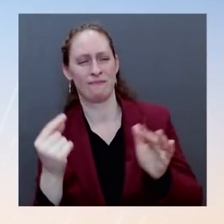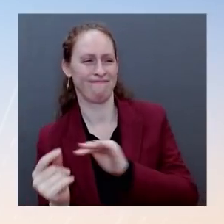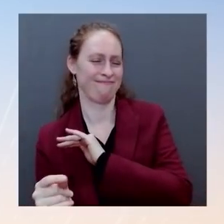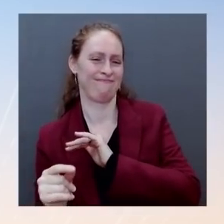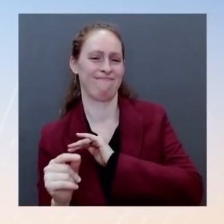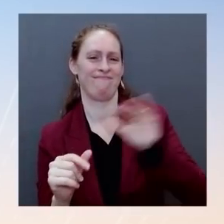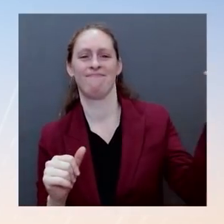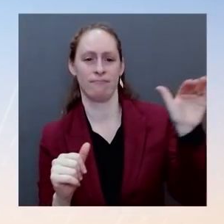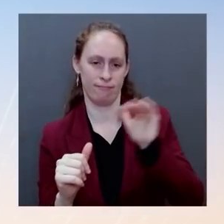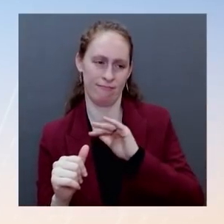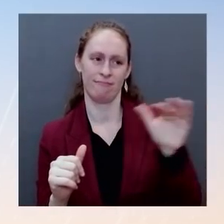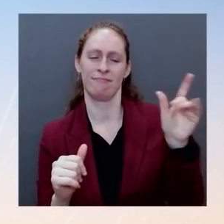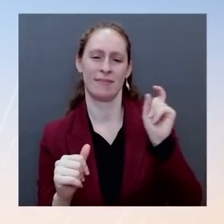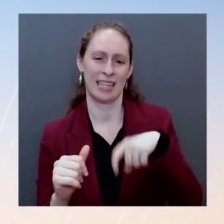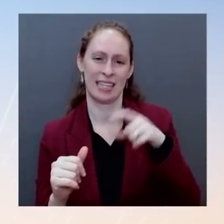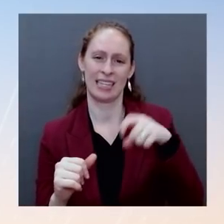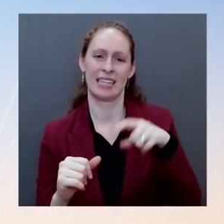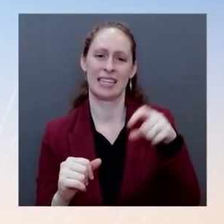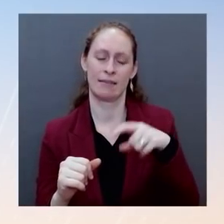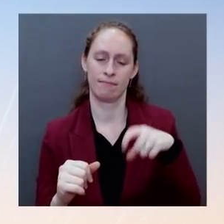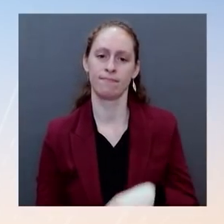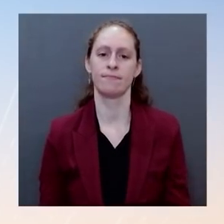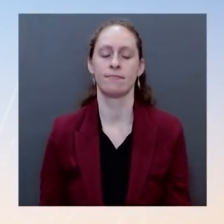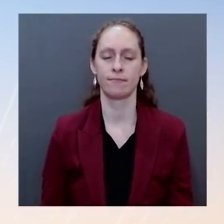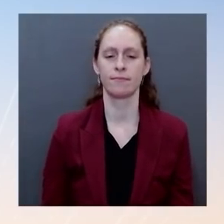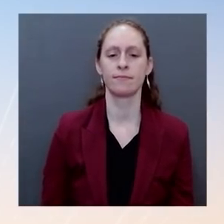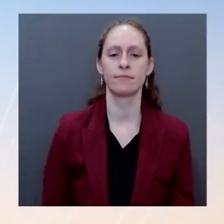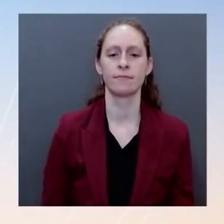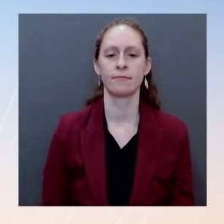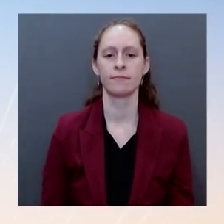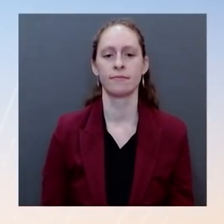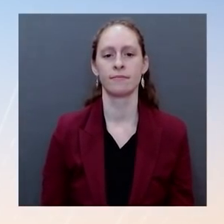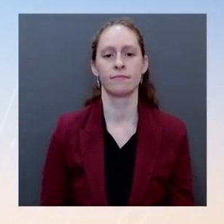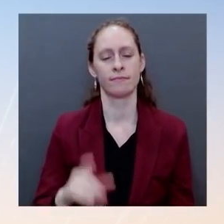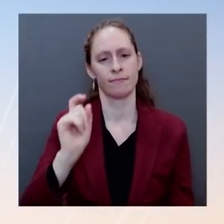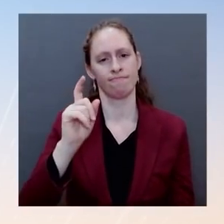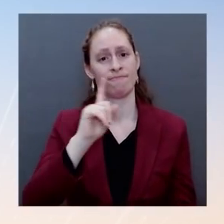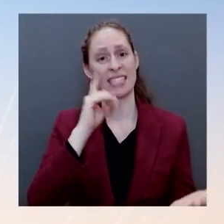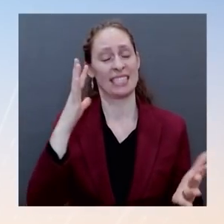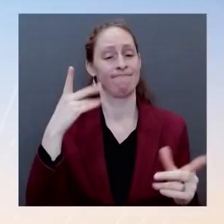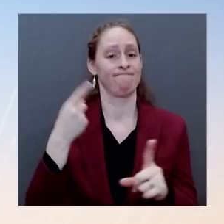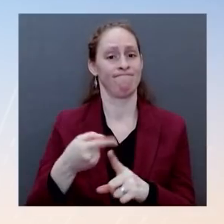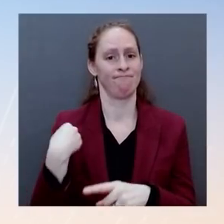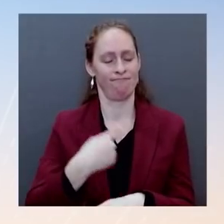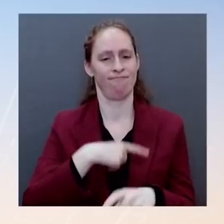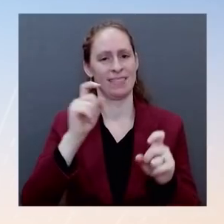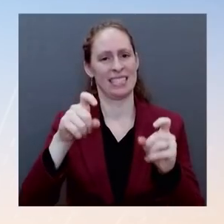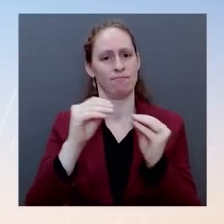bolster our competitiveness here. That includes over $50 billion in funding for chips manufacturing.